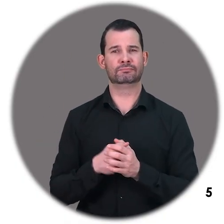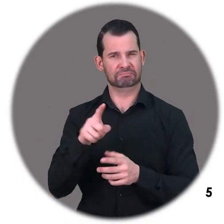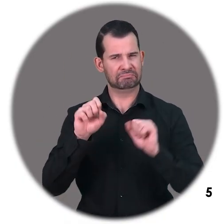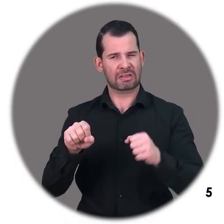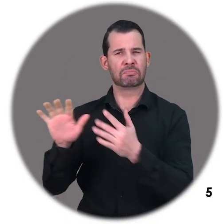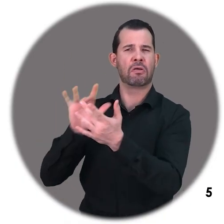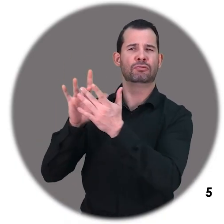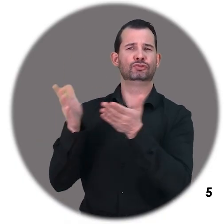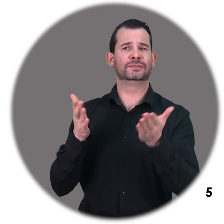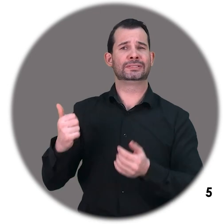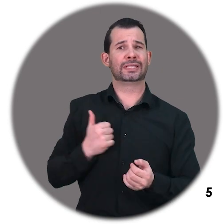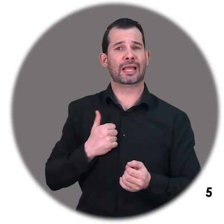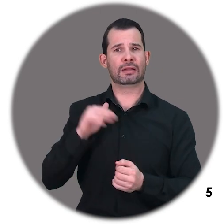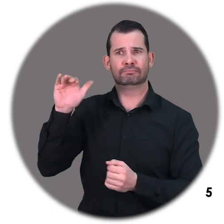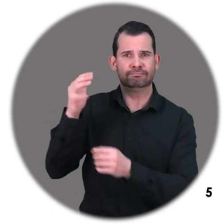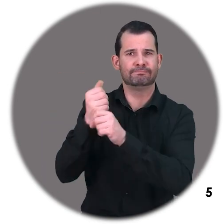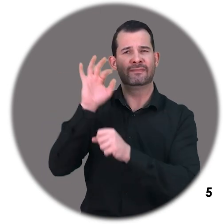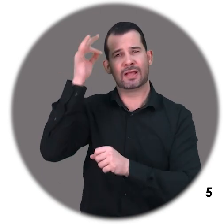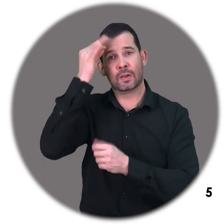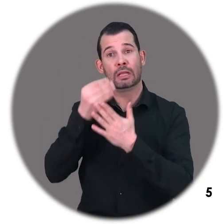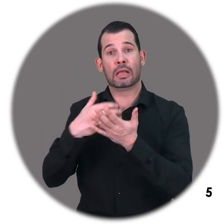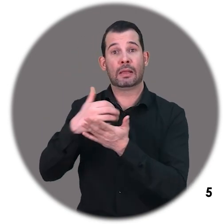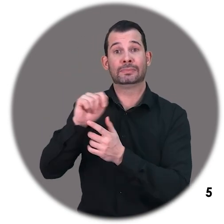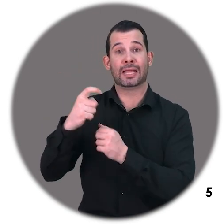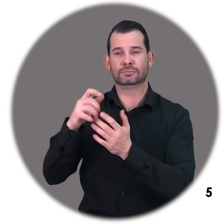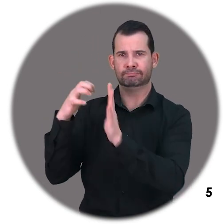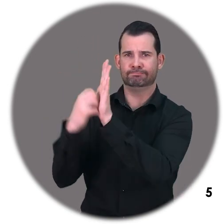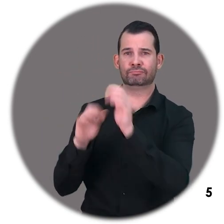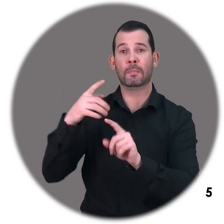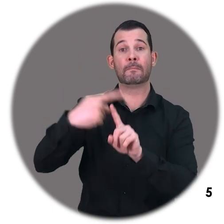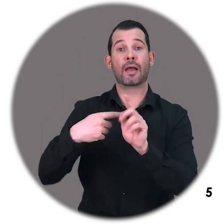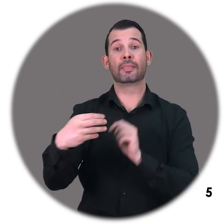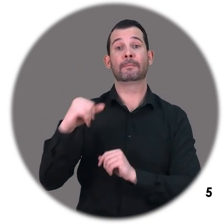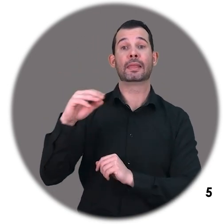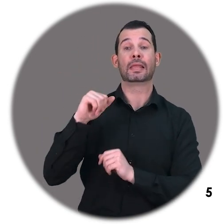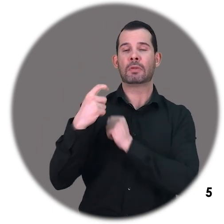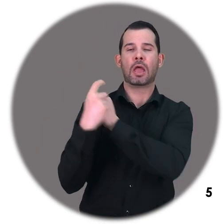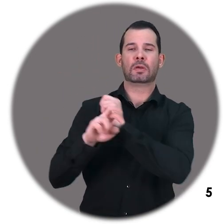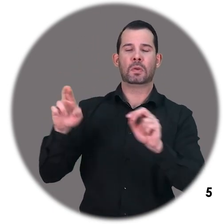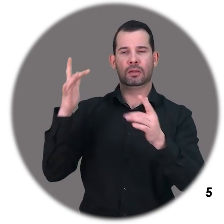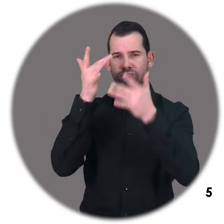You can contact Service Canada to get the federal income tax deducted from your monthly payment.